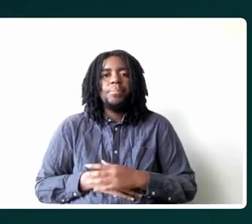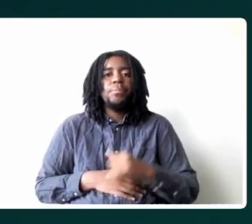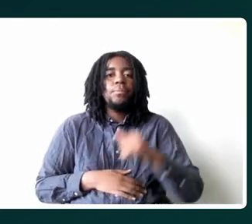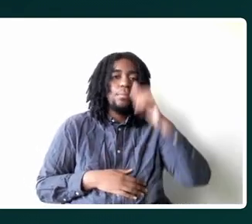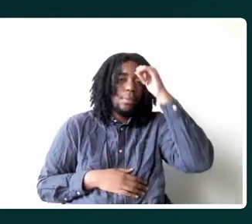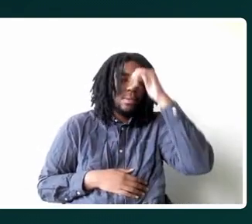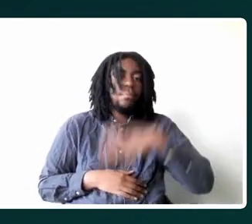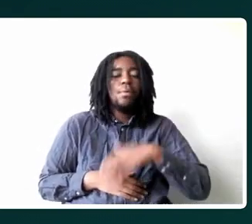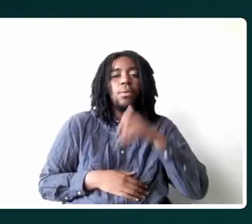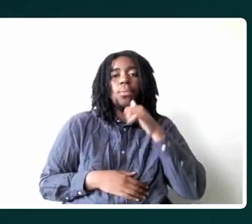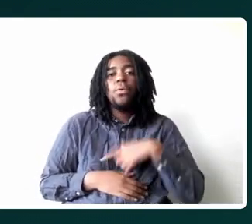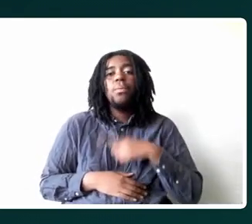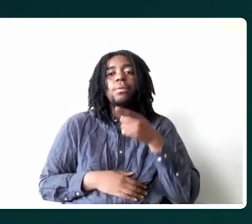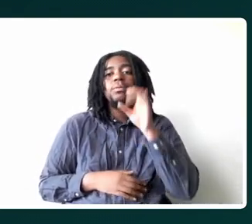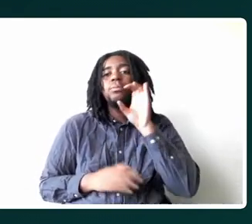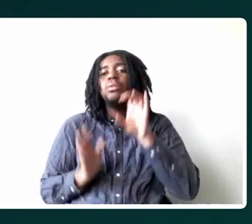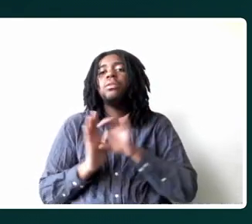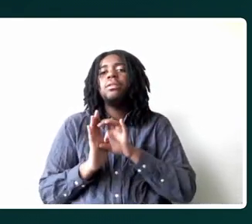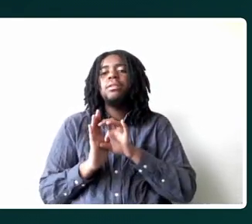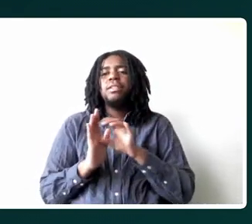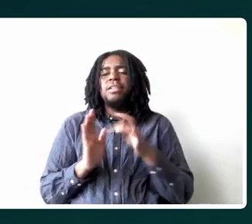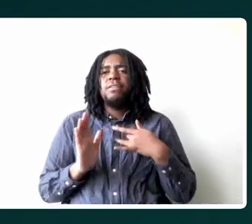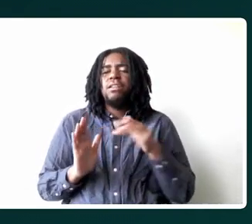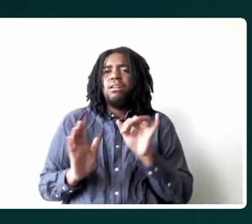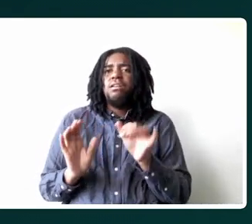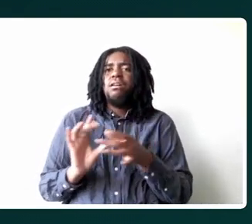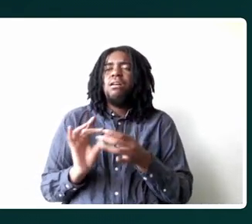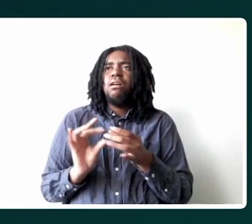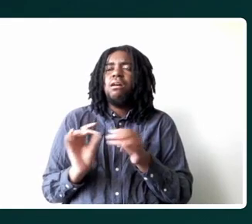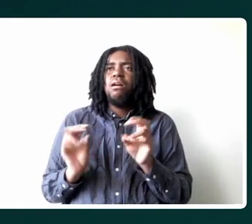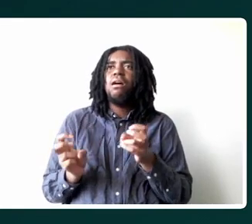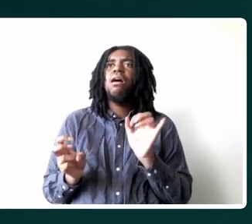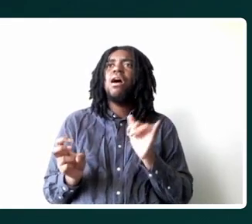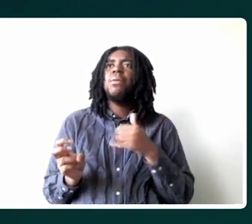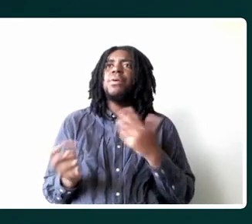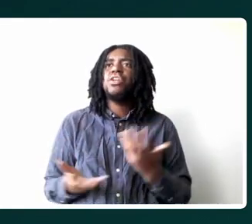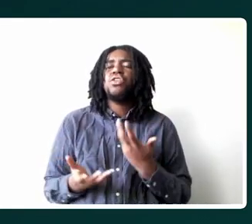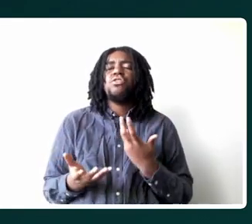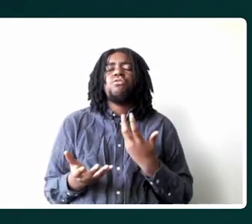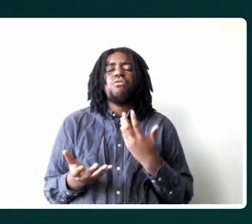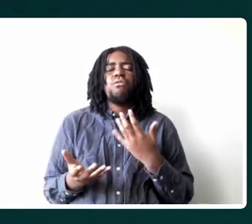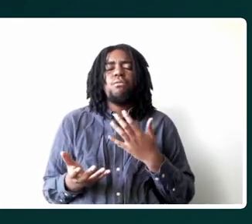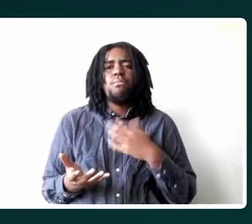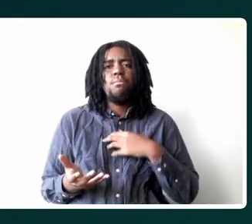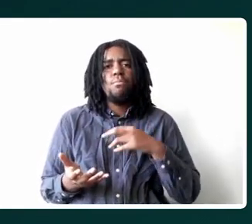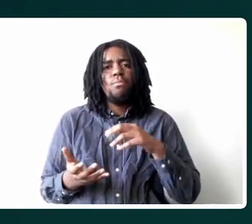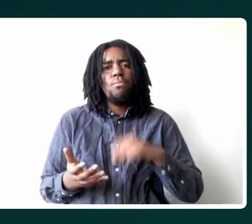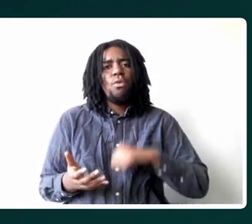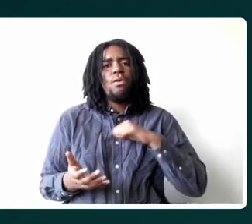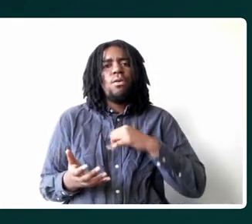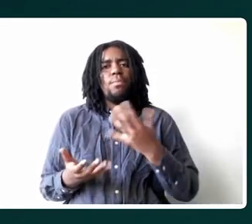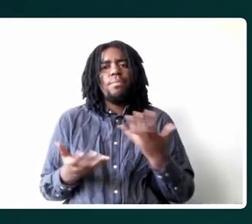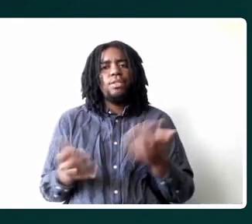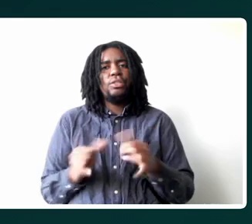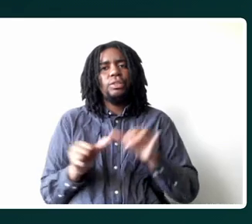to be saying, "I am here. I am proud. I'm here to stay." They are so proud of themselves. And